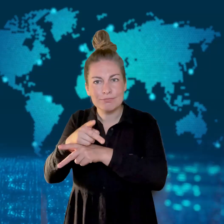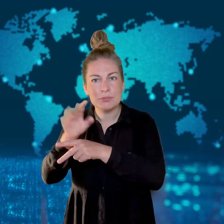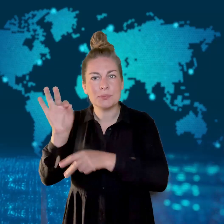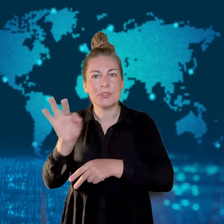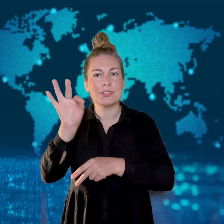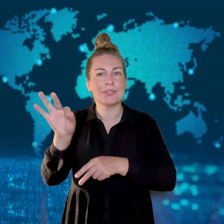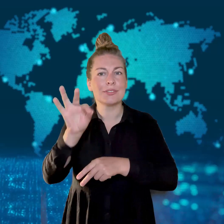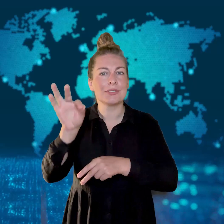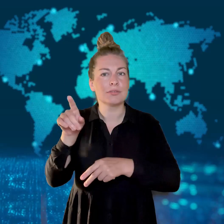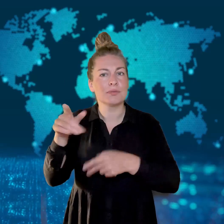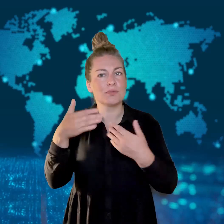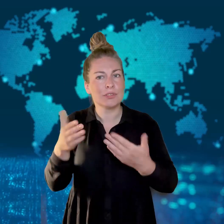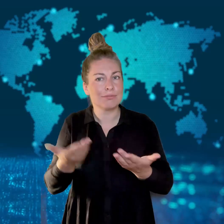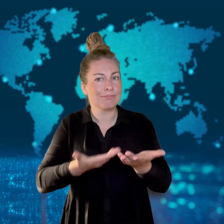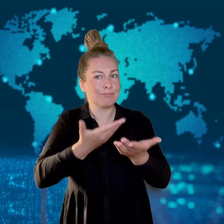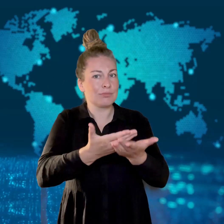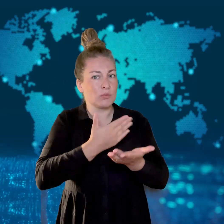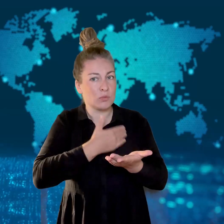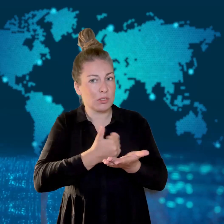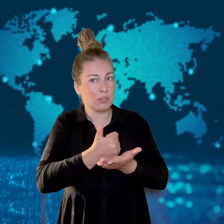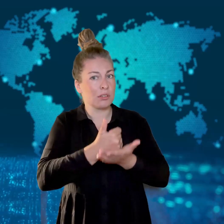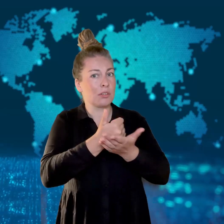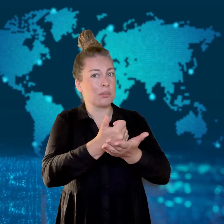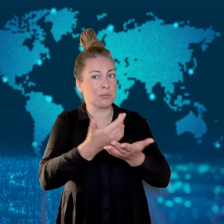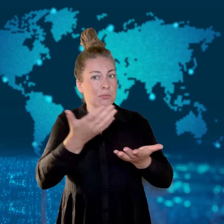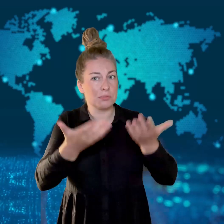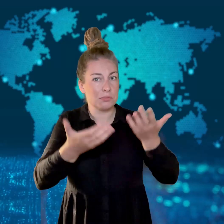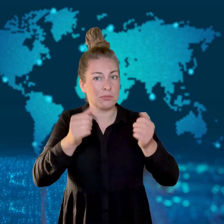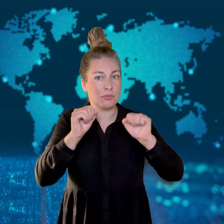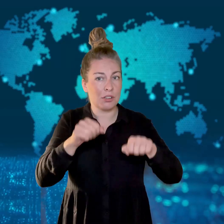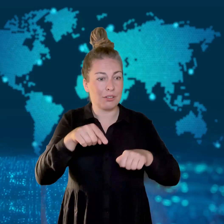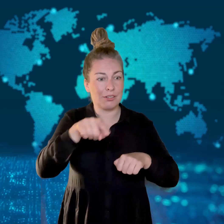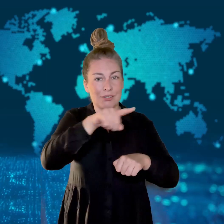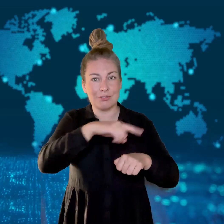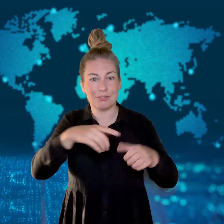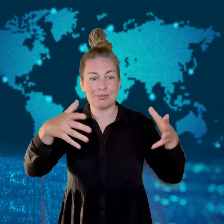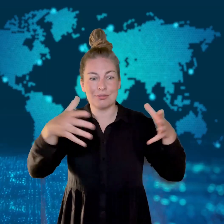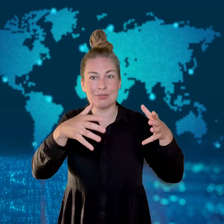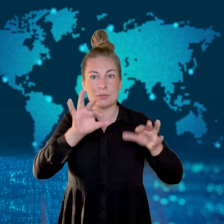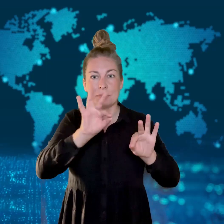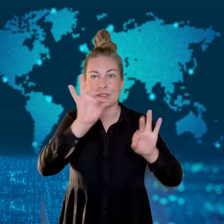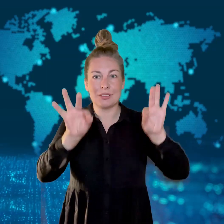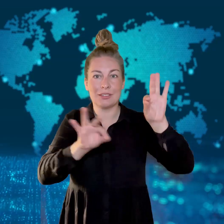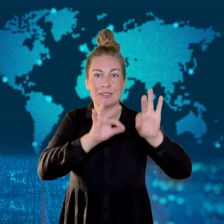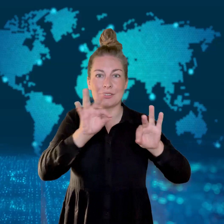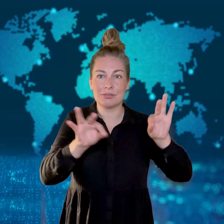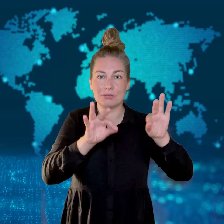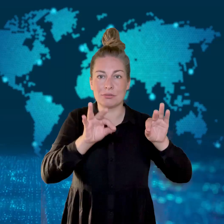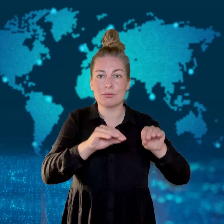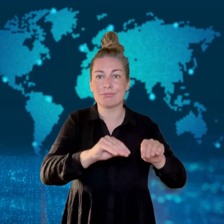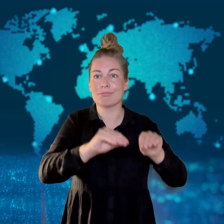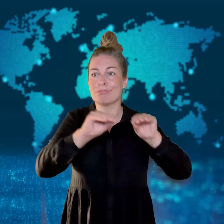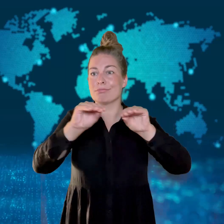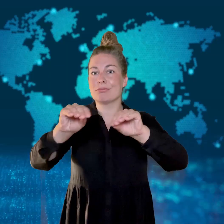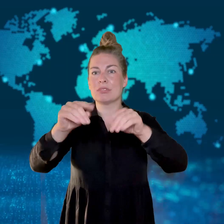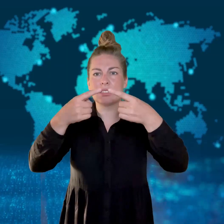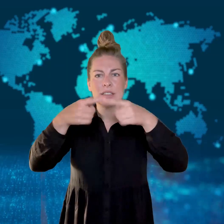be used for pollination.